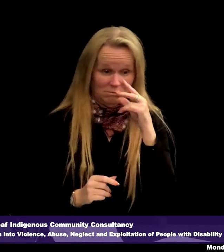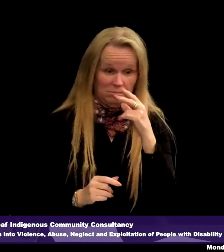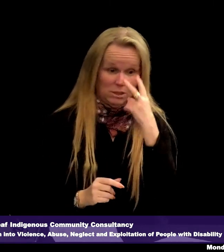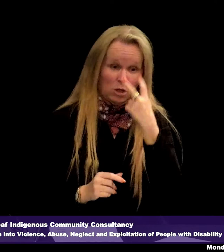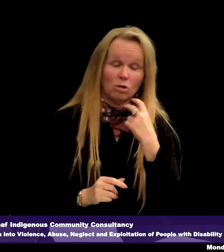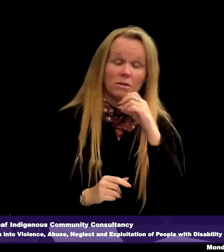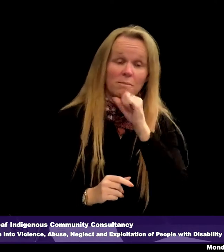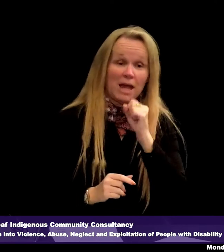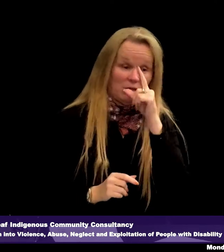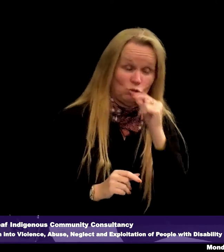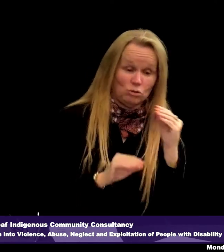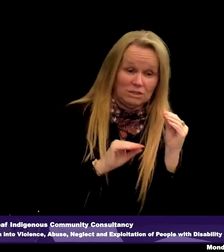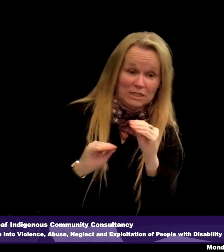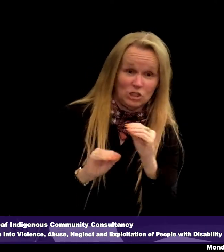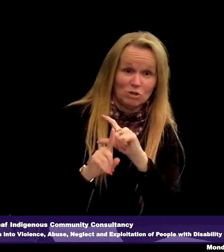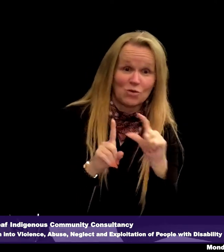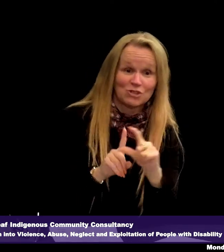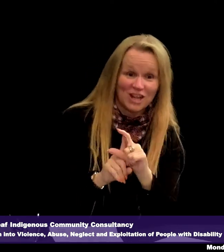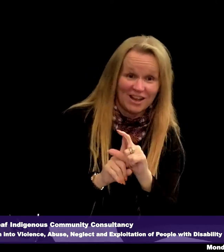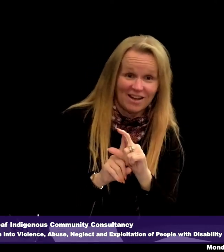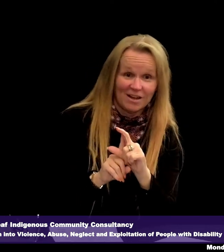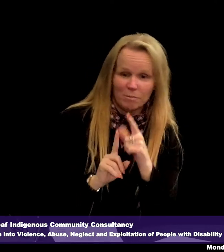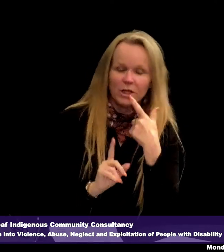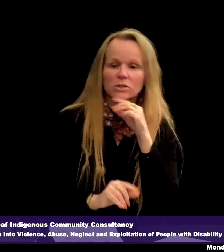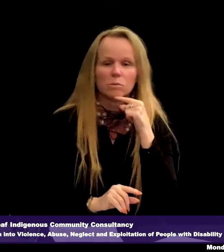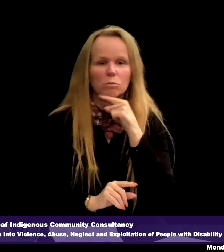can work with each other and the older gentleman would be able to teach the younger